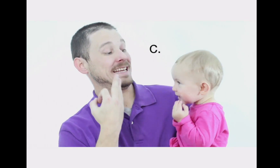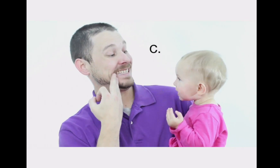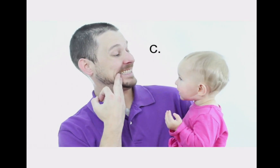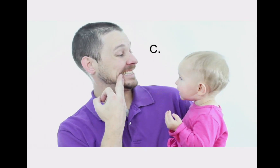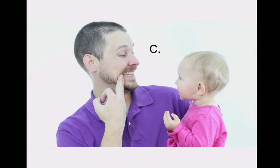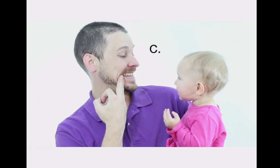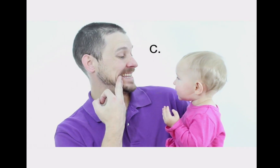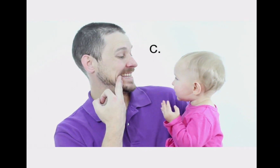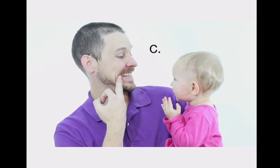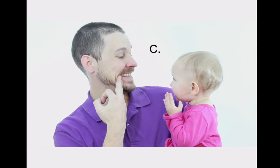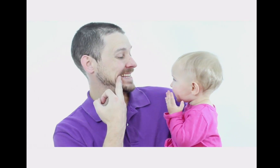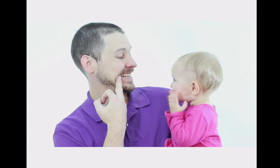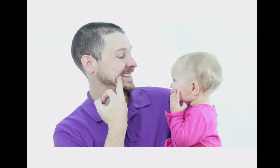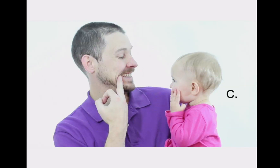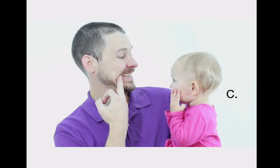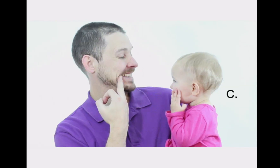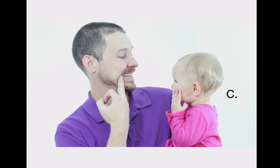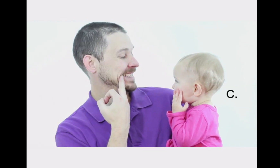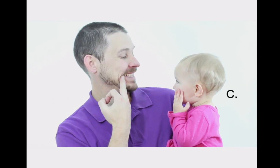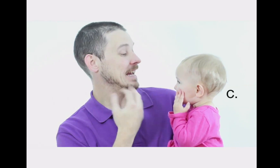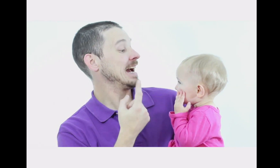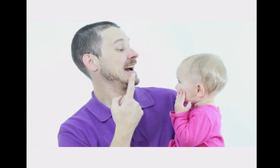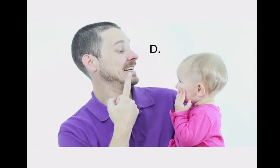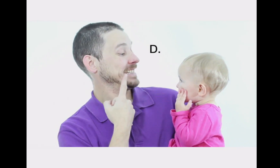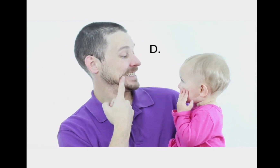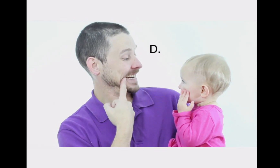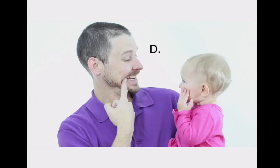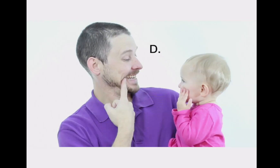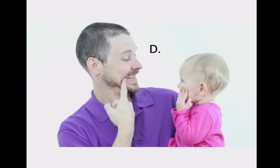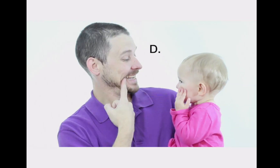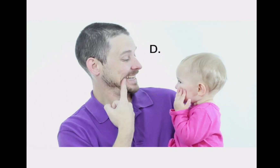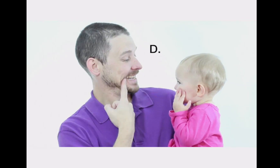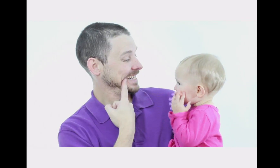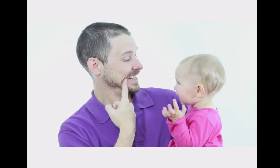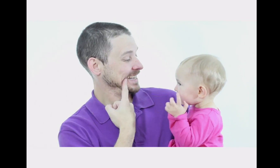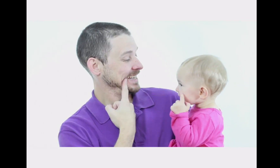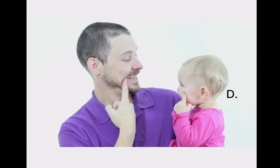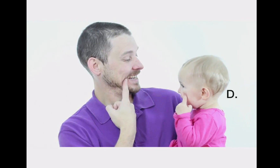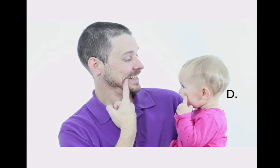[C.] [D.]